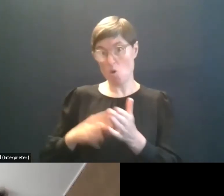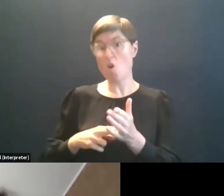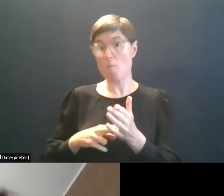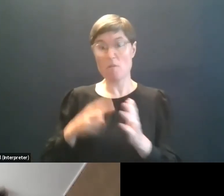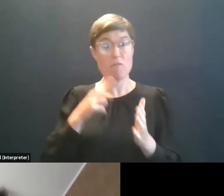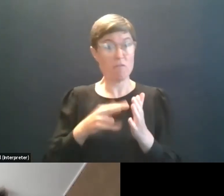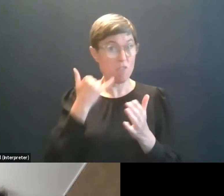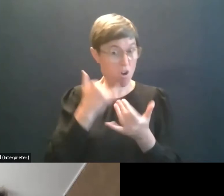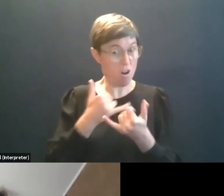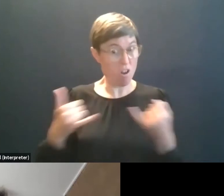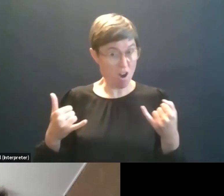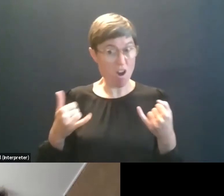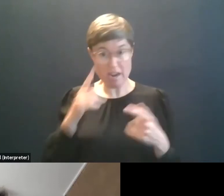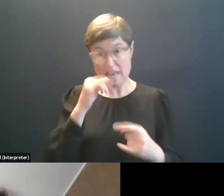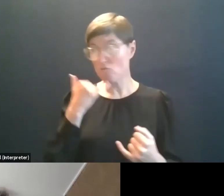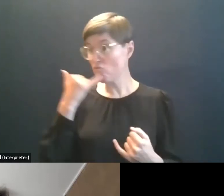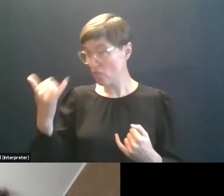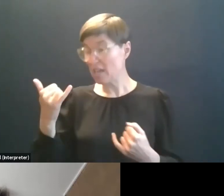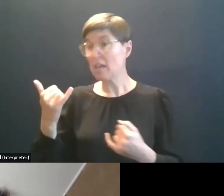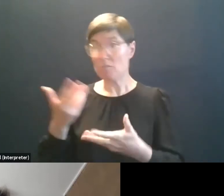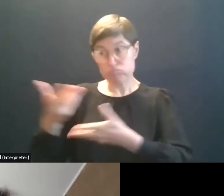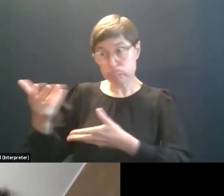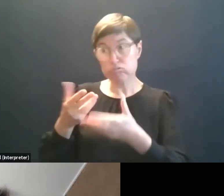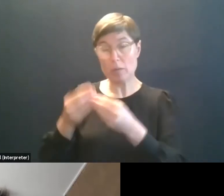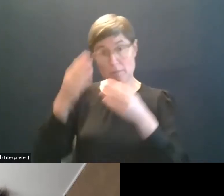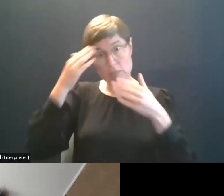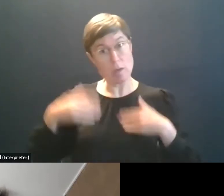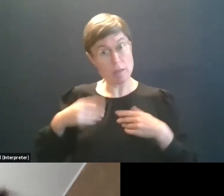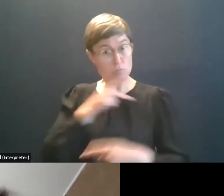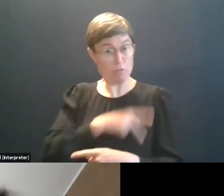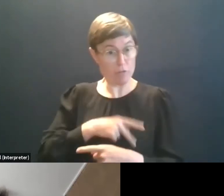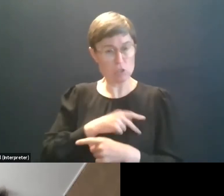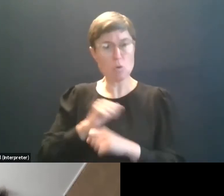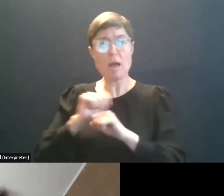where you ring and you speak to a mental health professional, our call volumes, if you do